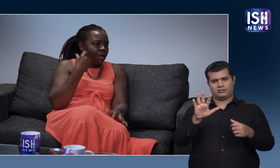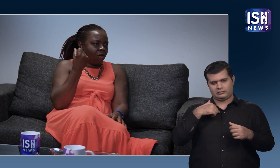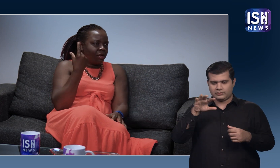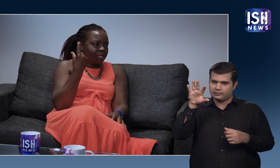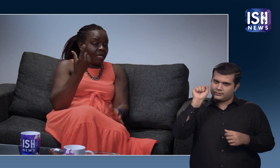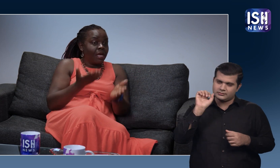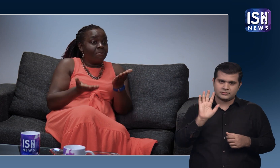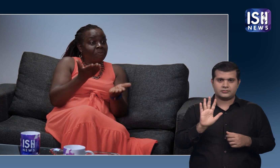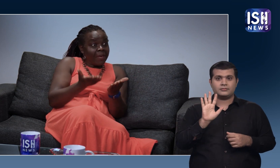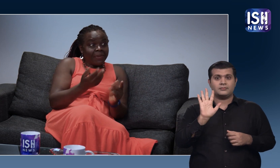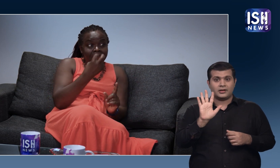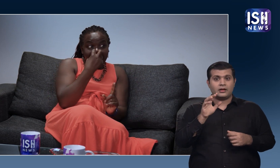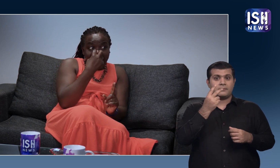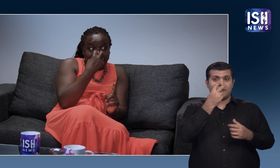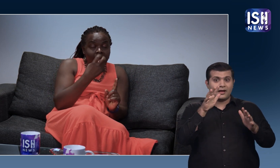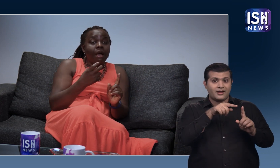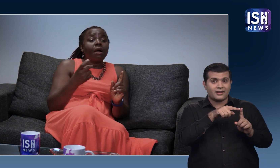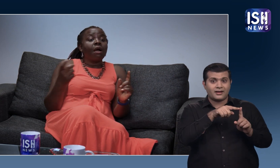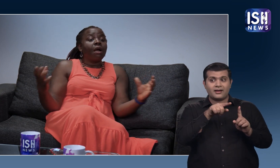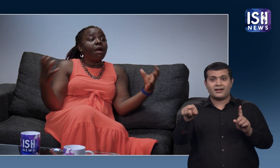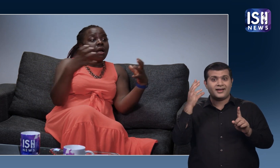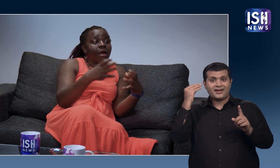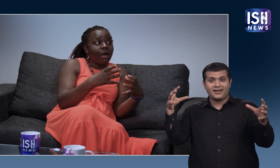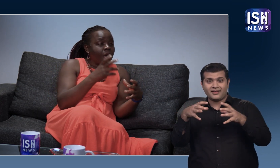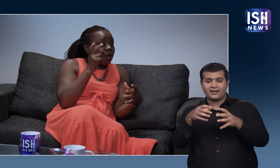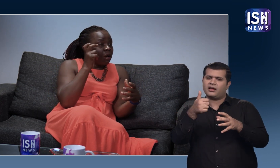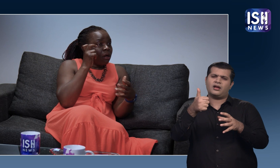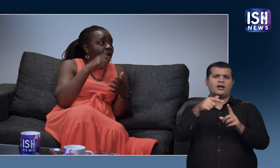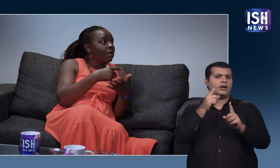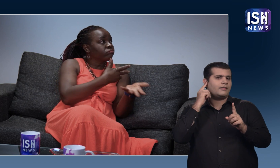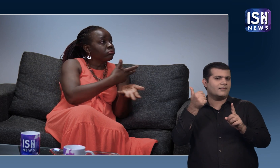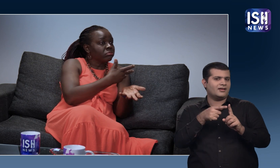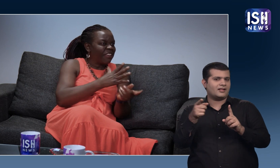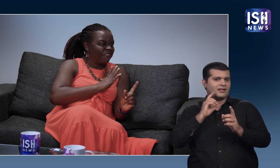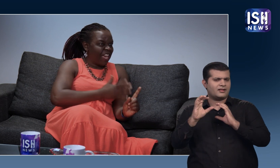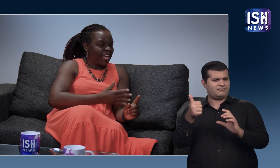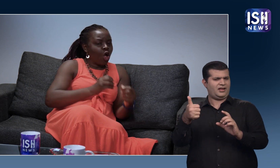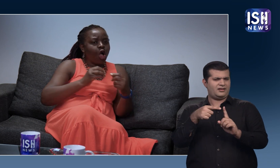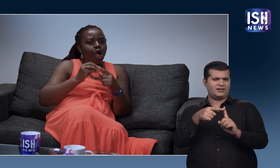I understand. May be for the Blind, putting them together with hearing is fine since they can hear.